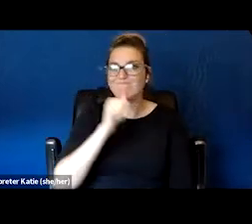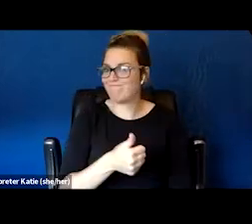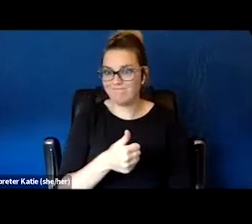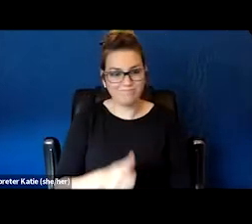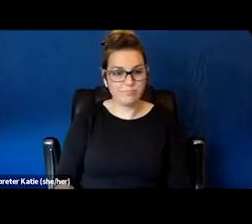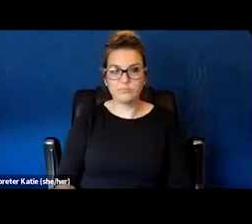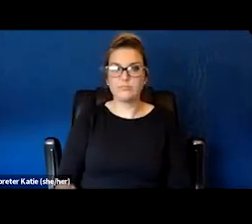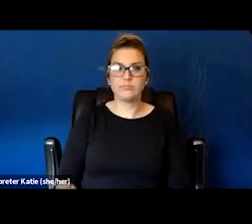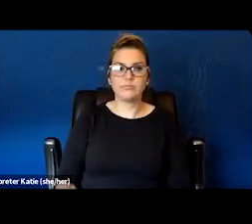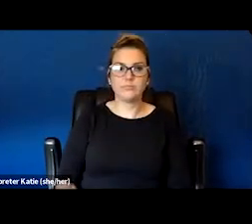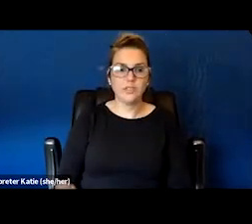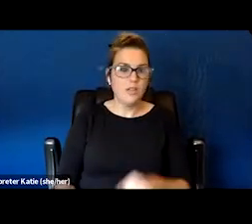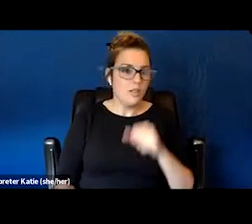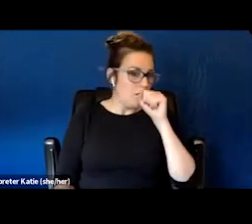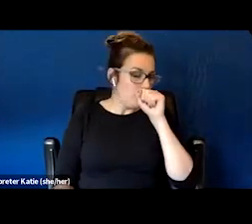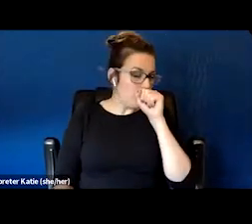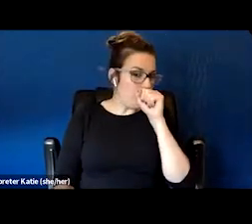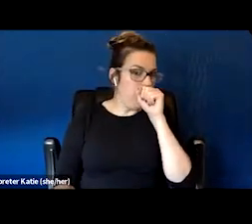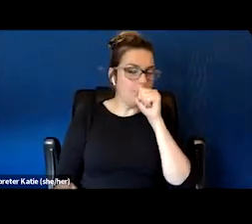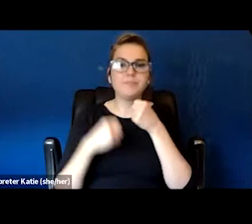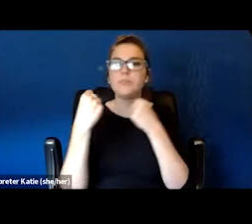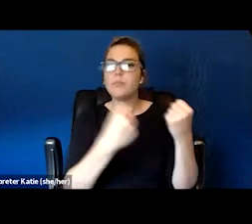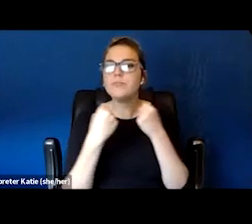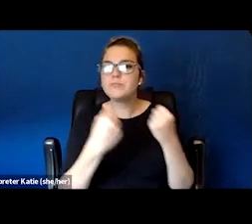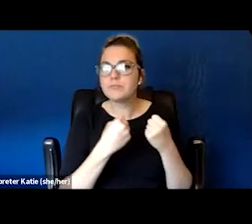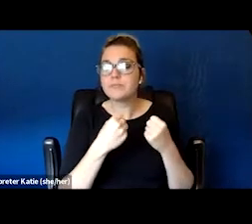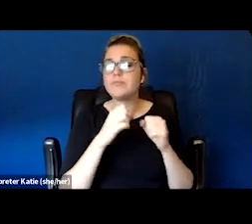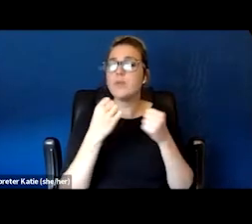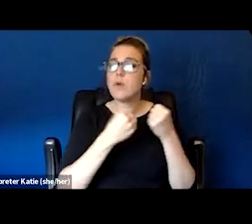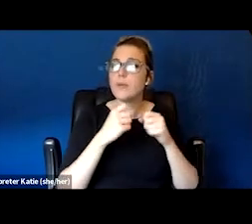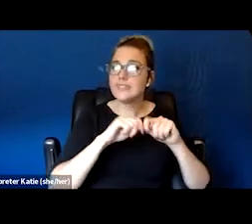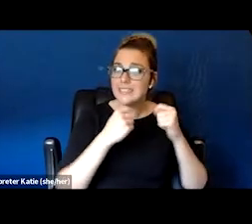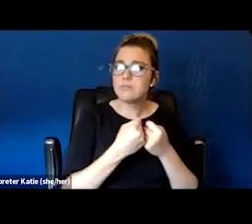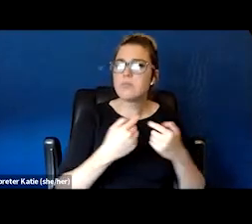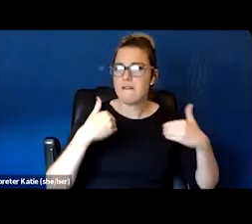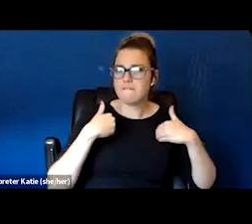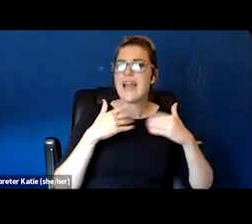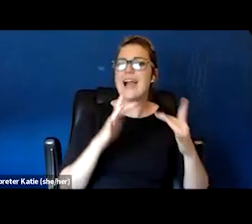while yes, we have outreach teams. We have 14 of those in our county, which does sound like a lot.